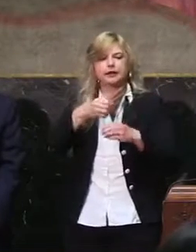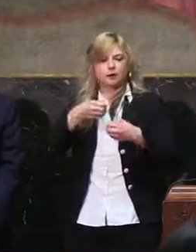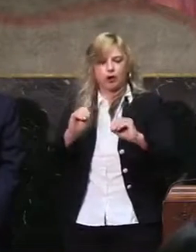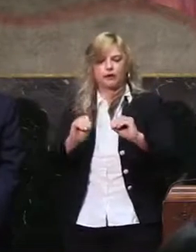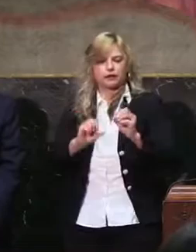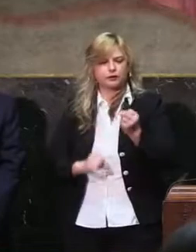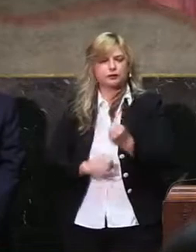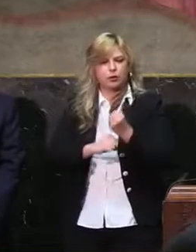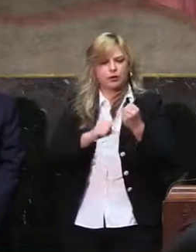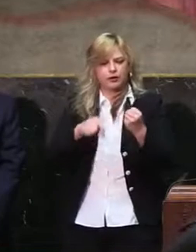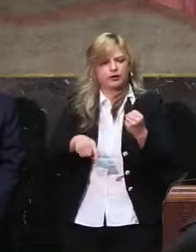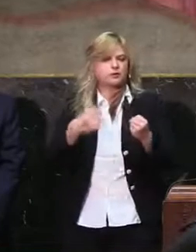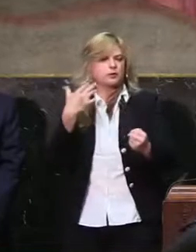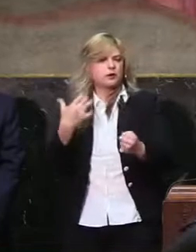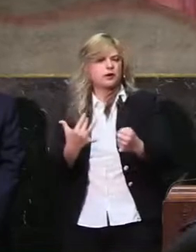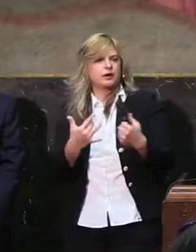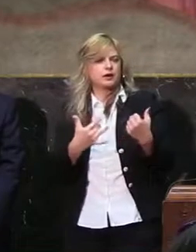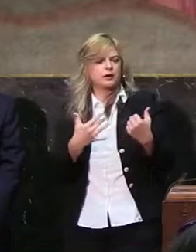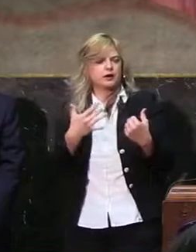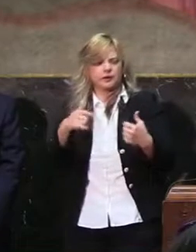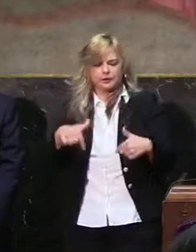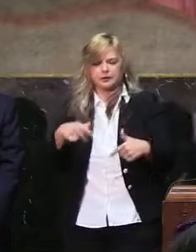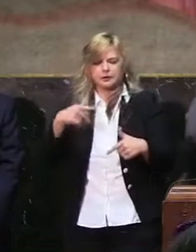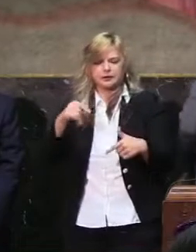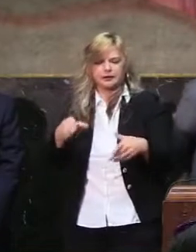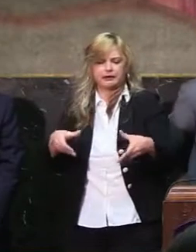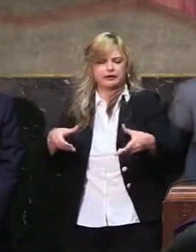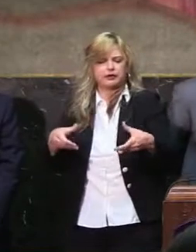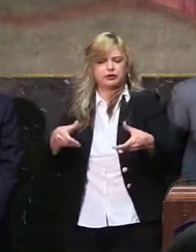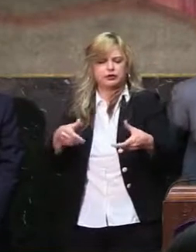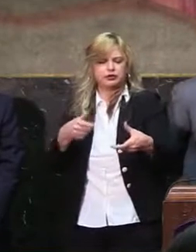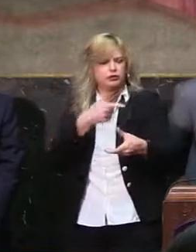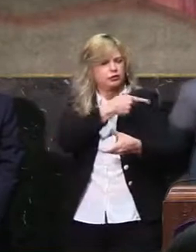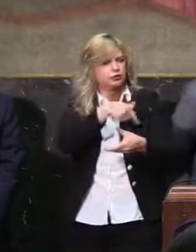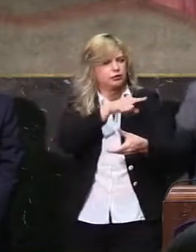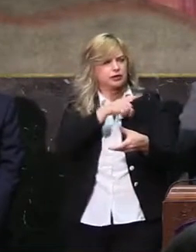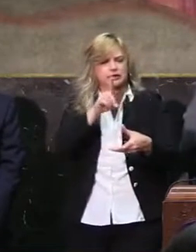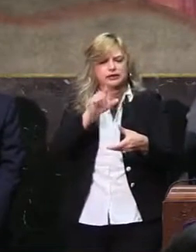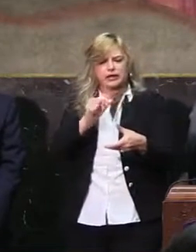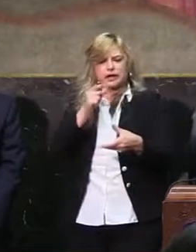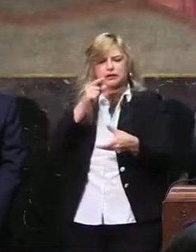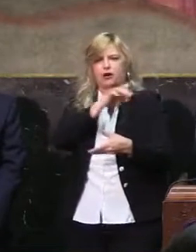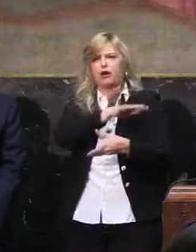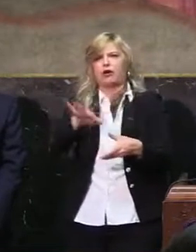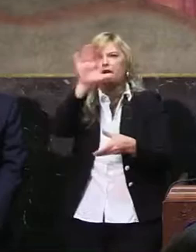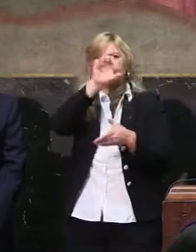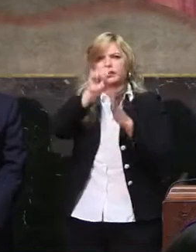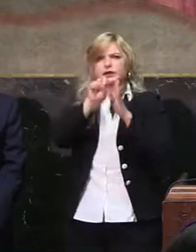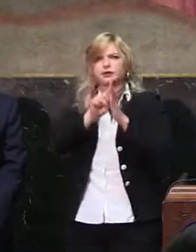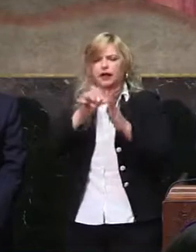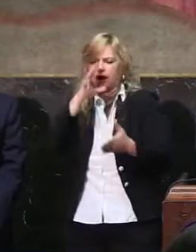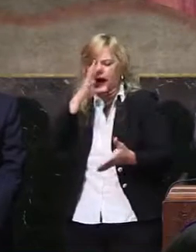what makes this package so likable?